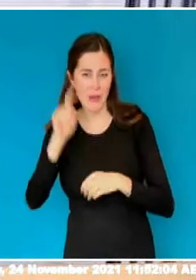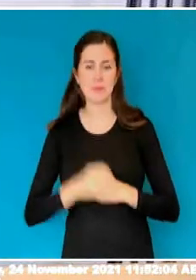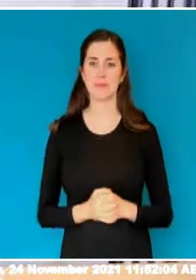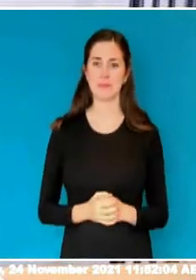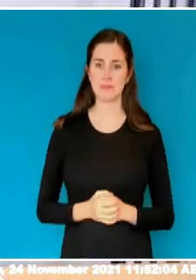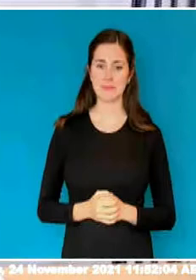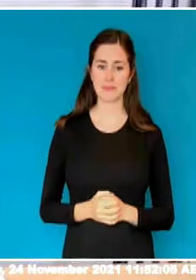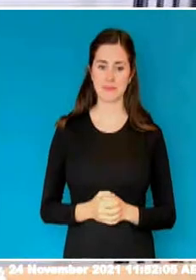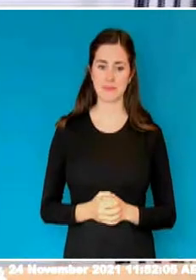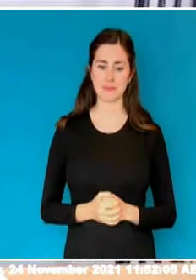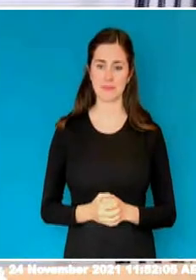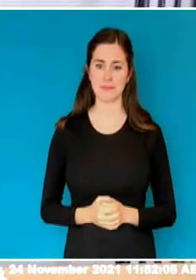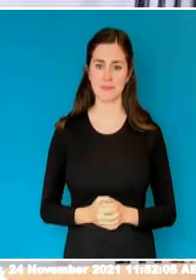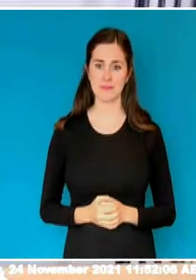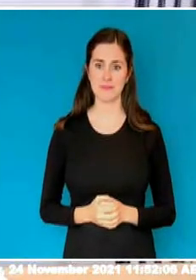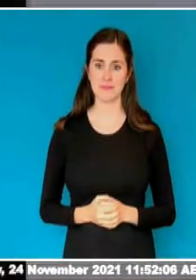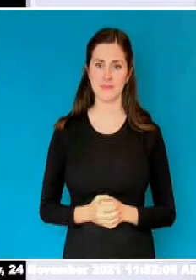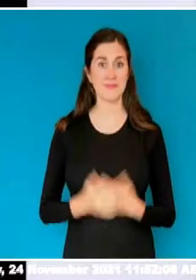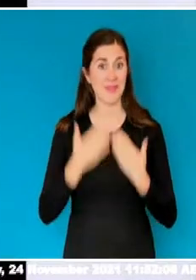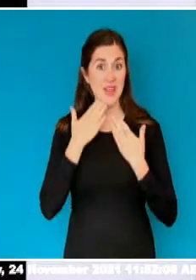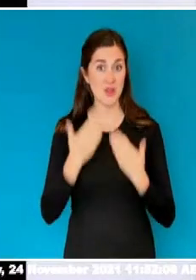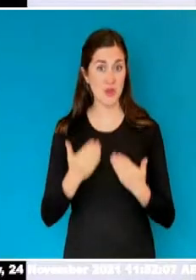Thank you, Chair.